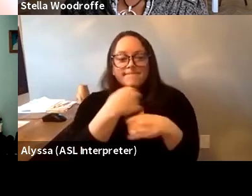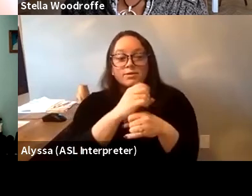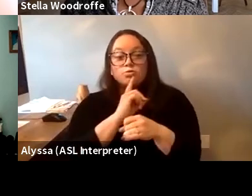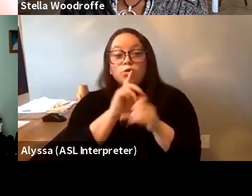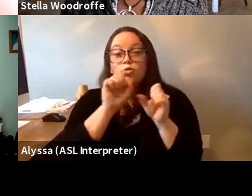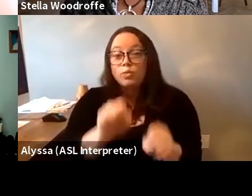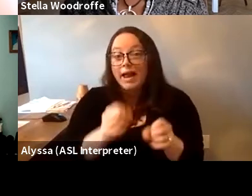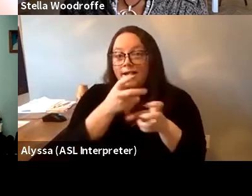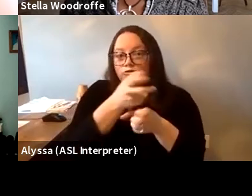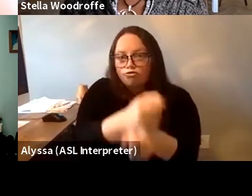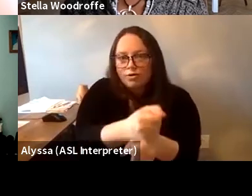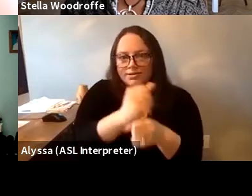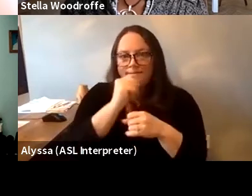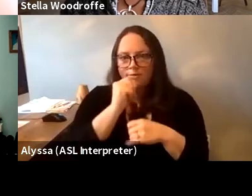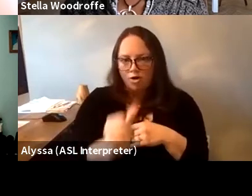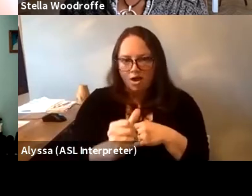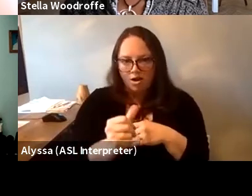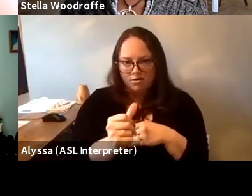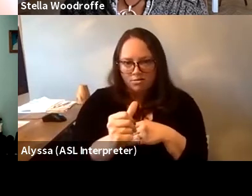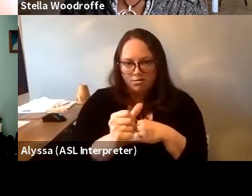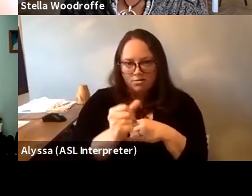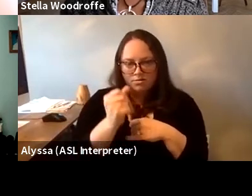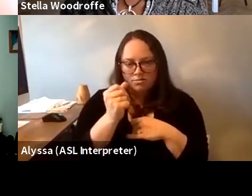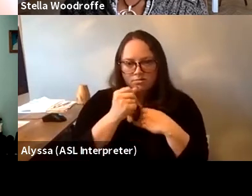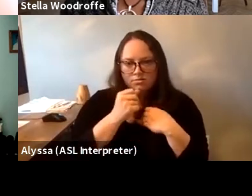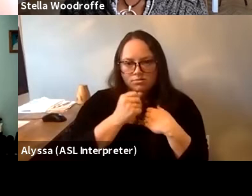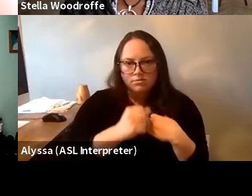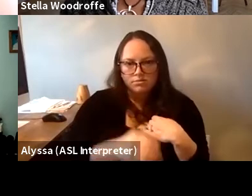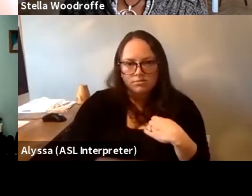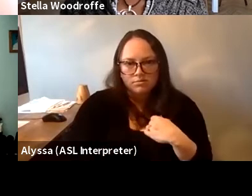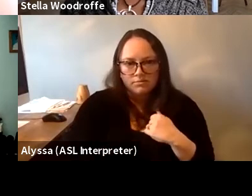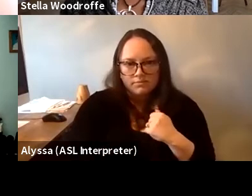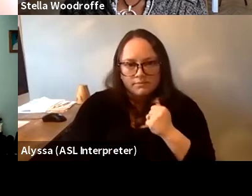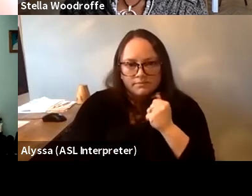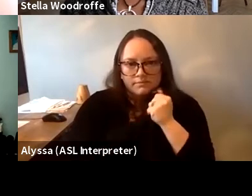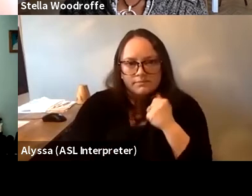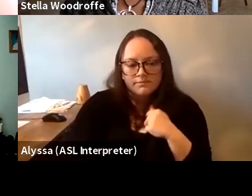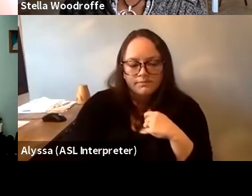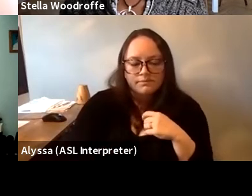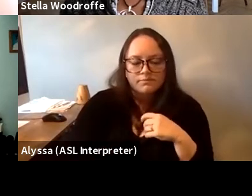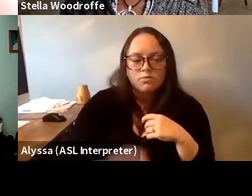doesn't get hurt in such a way. So then, no person's, self